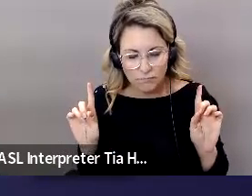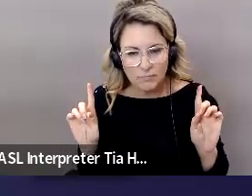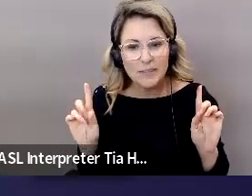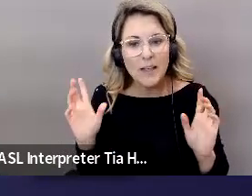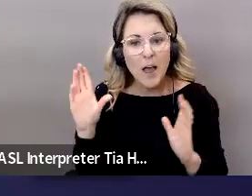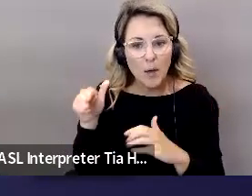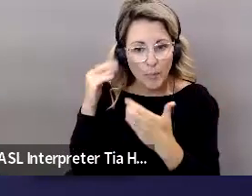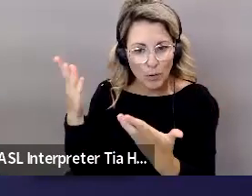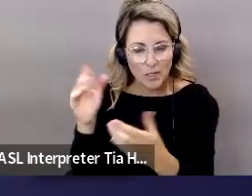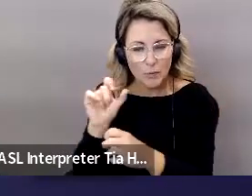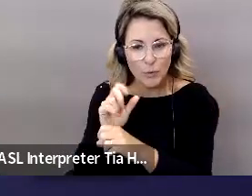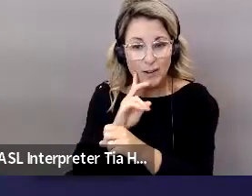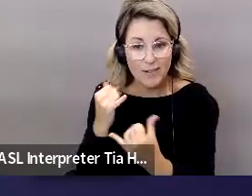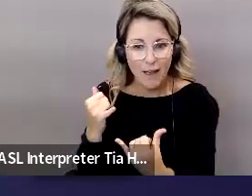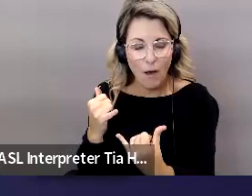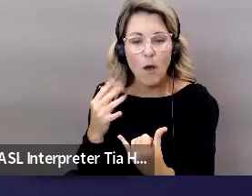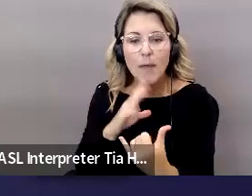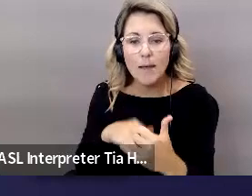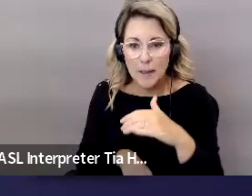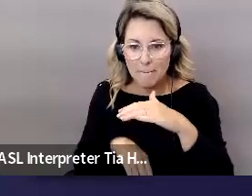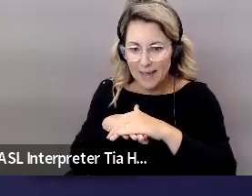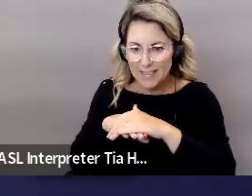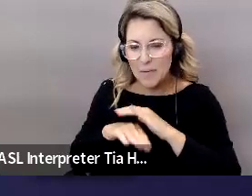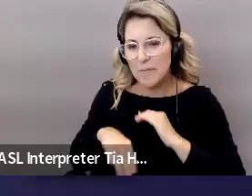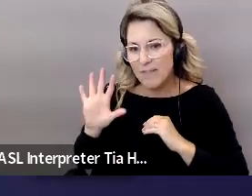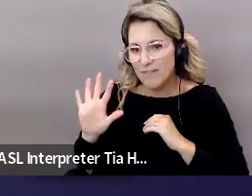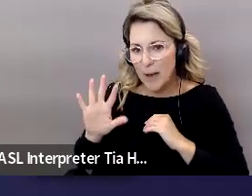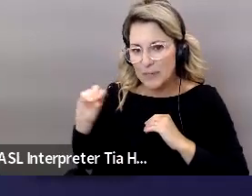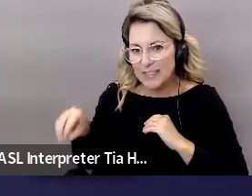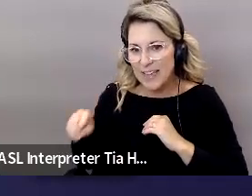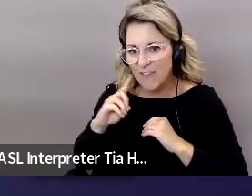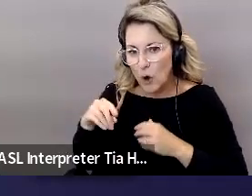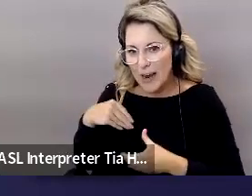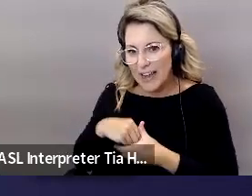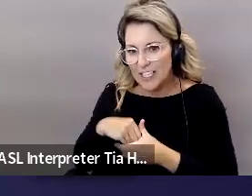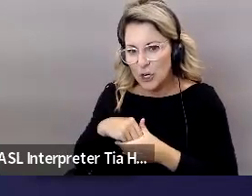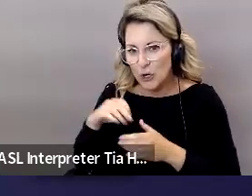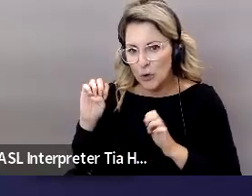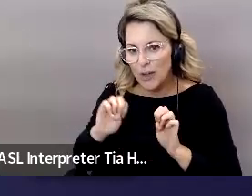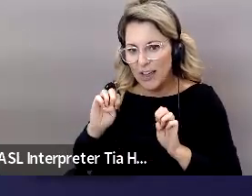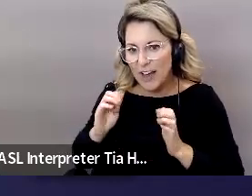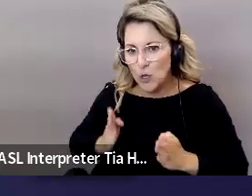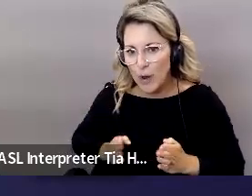working on right now, there's a maximum of 5% for an internal evaluator because they've already